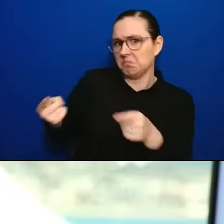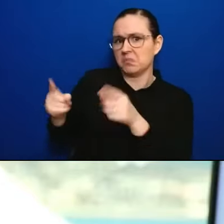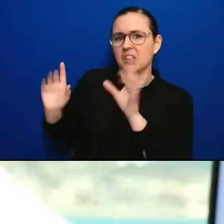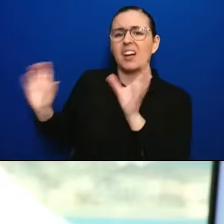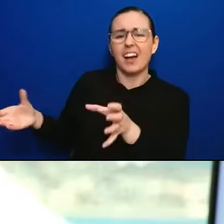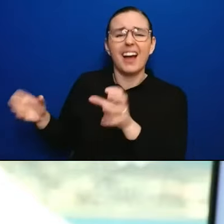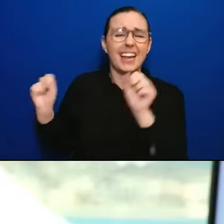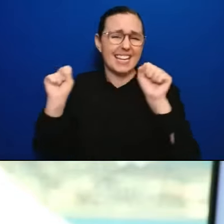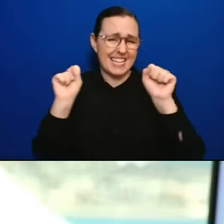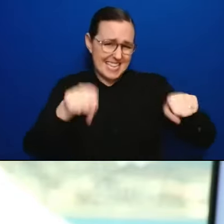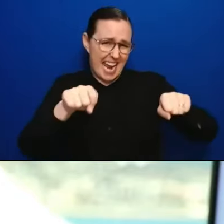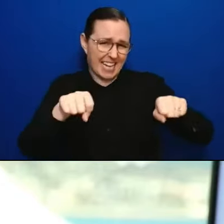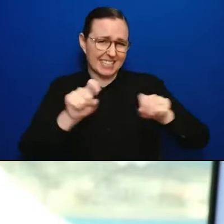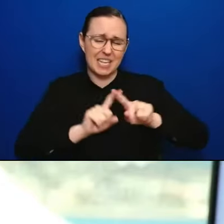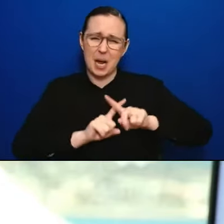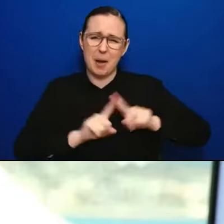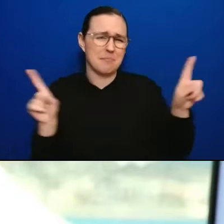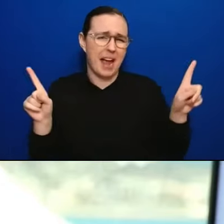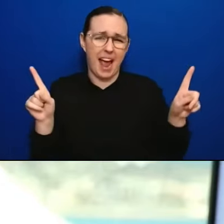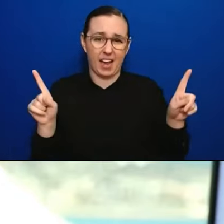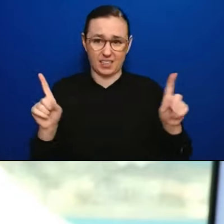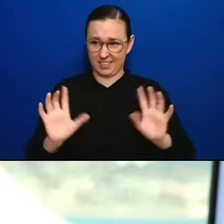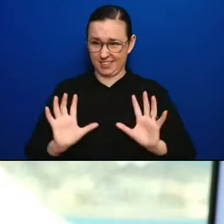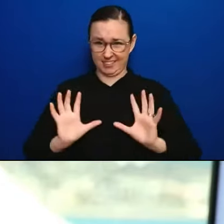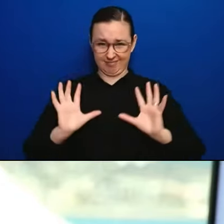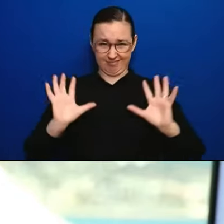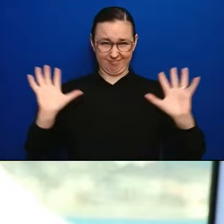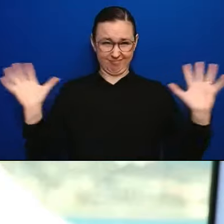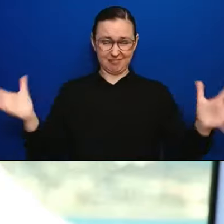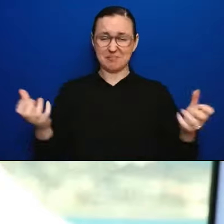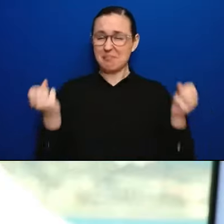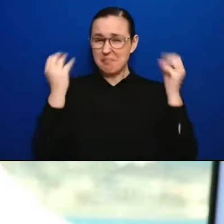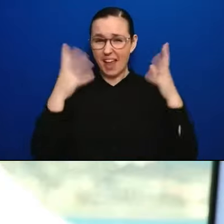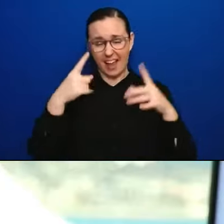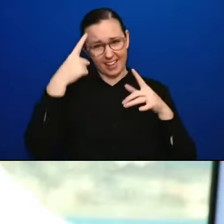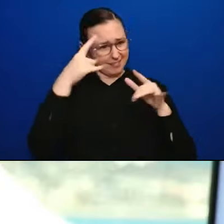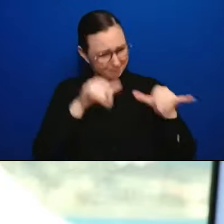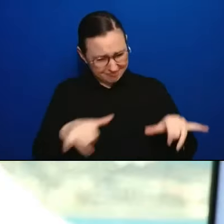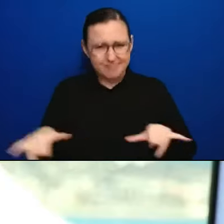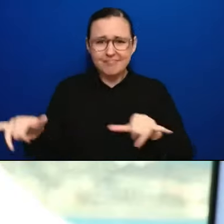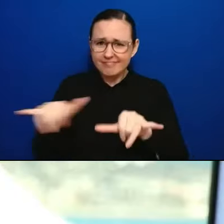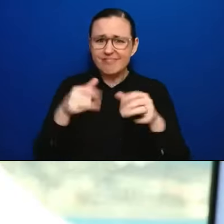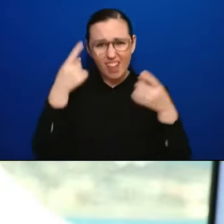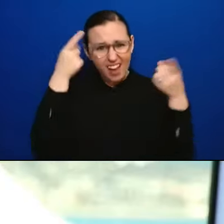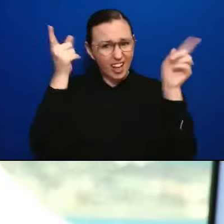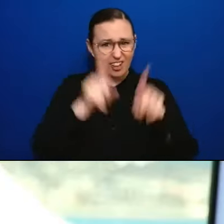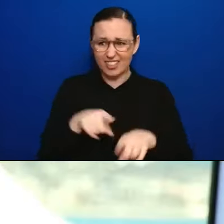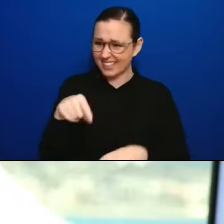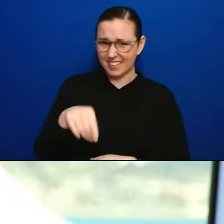of -- always going to be discussion of divergence and conflict, the level of